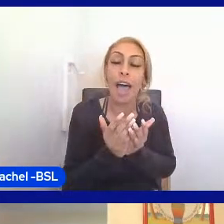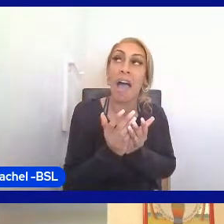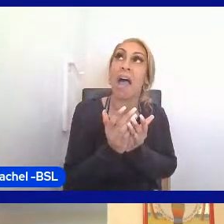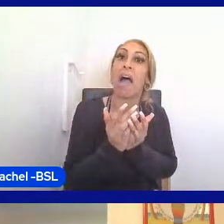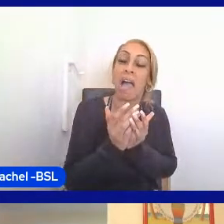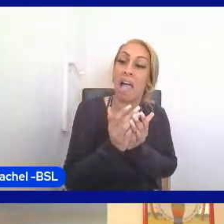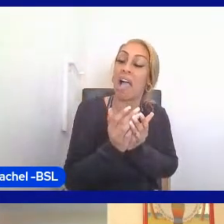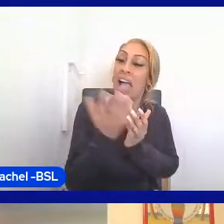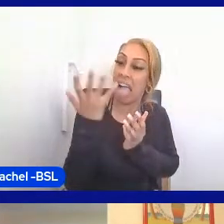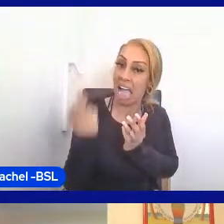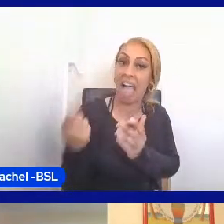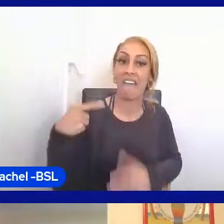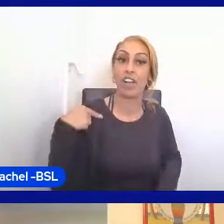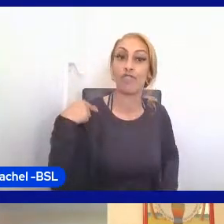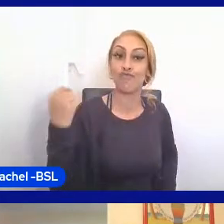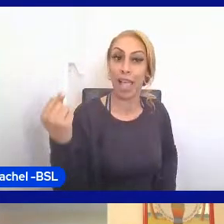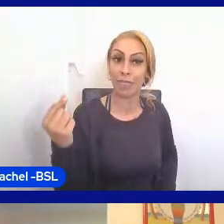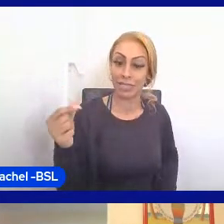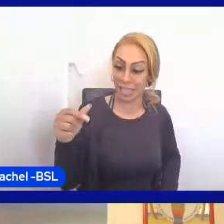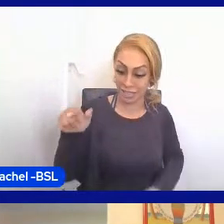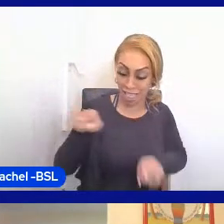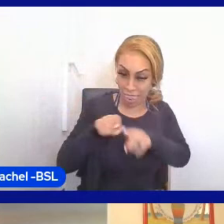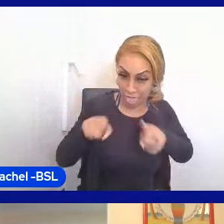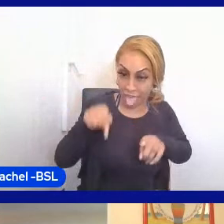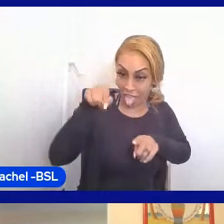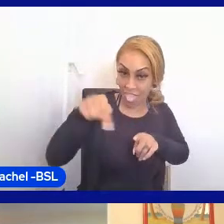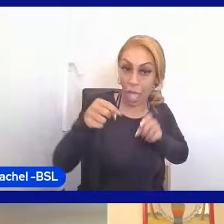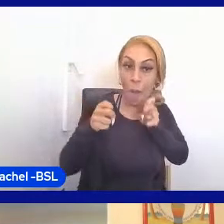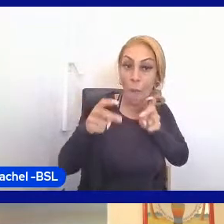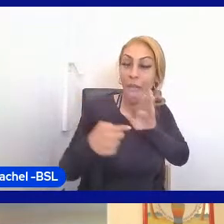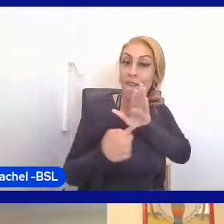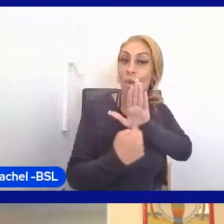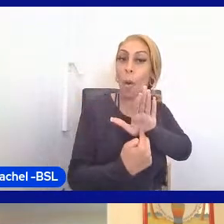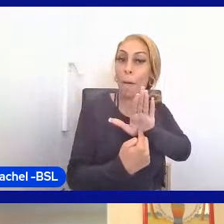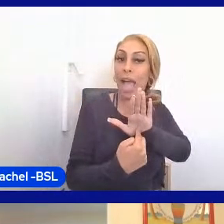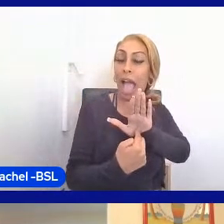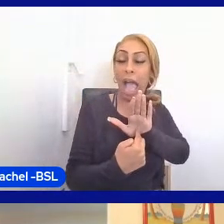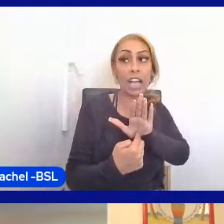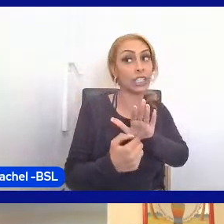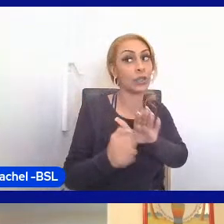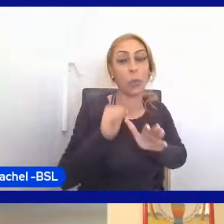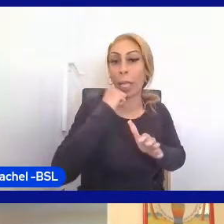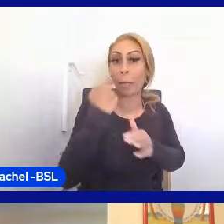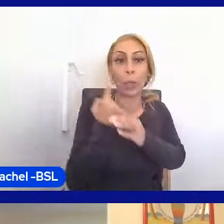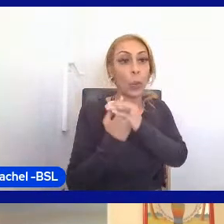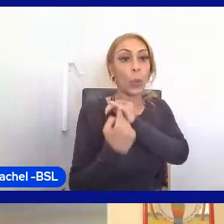you do this, it will be one of the first place in the world to have that representation in